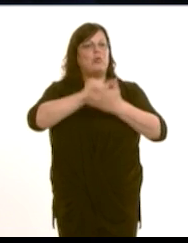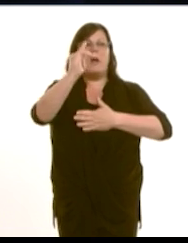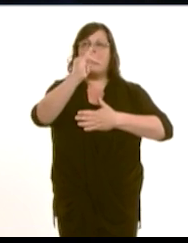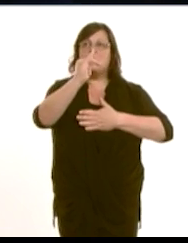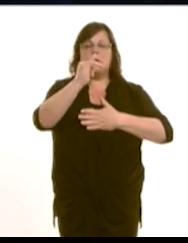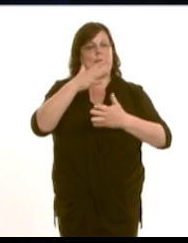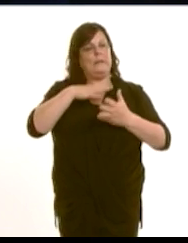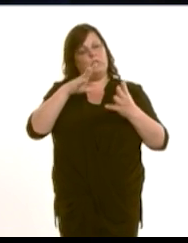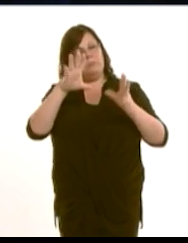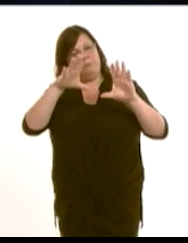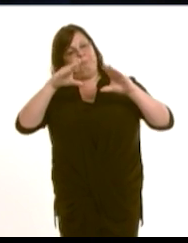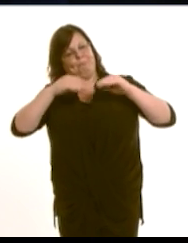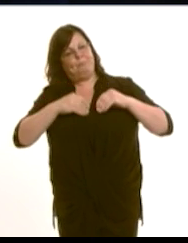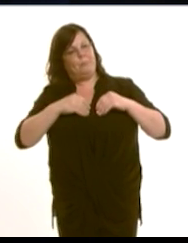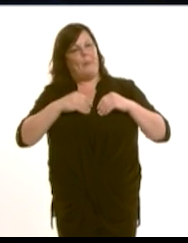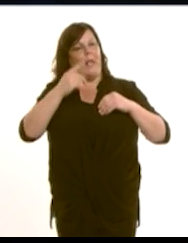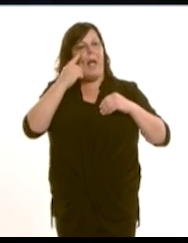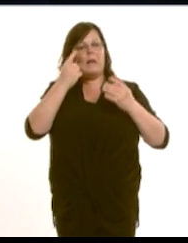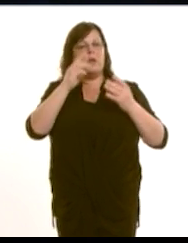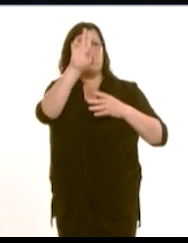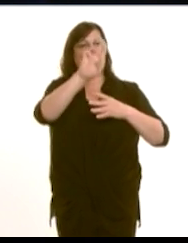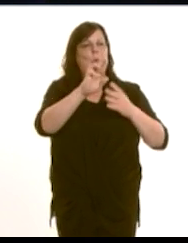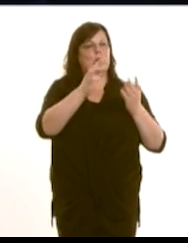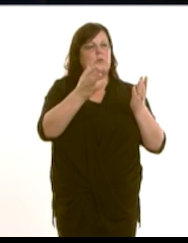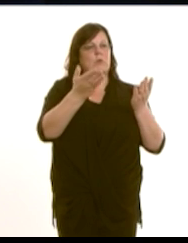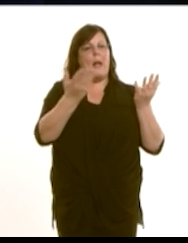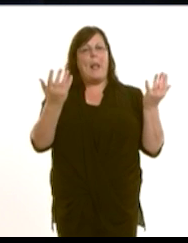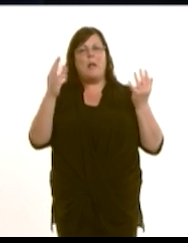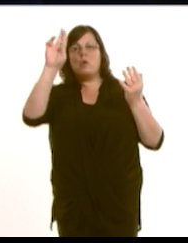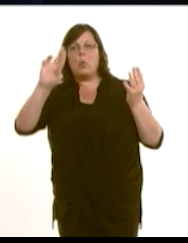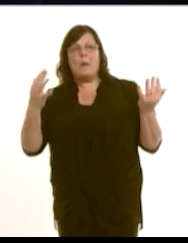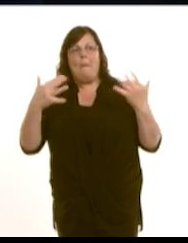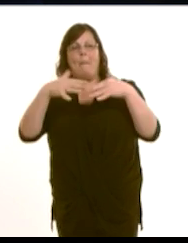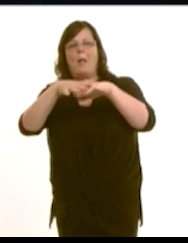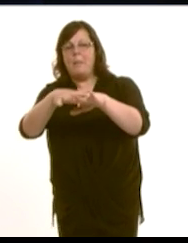decisions on amalgamation proposals with a closed mind to the stakeholders concerned.